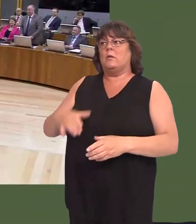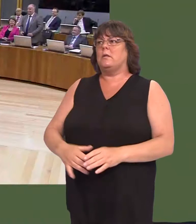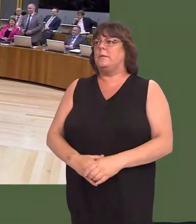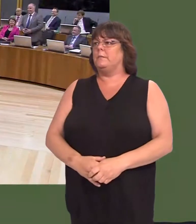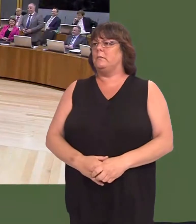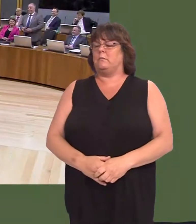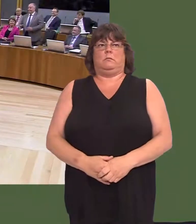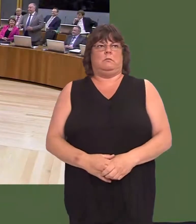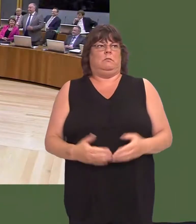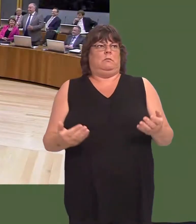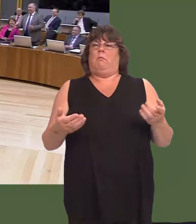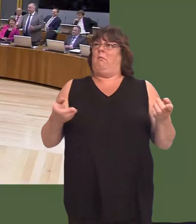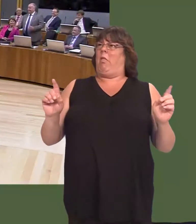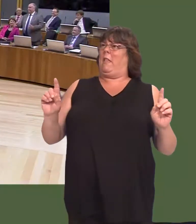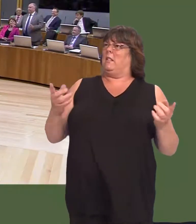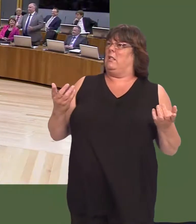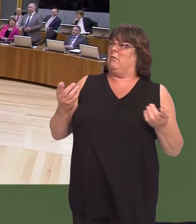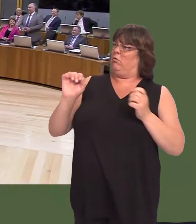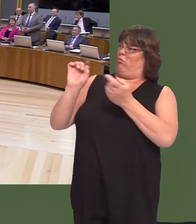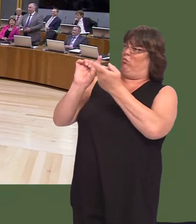Davies: Is that it? Is that the answeróthe sum total of your answer?